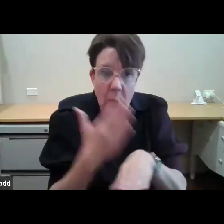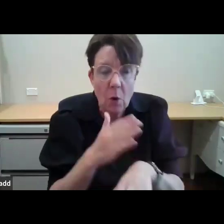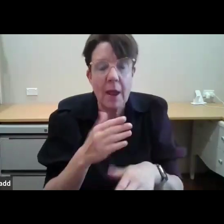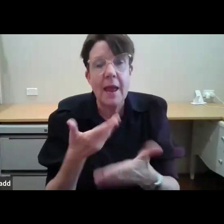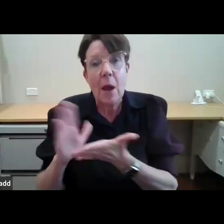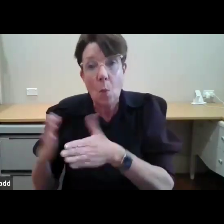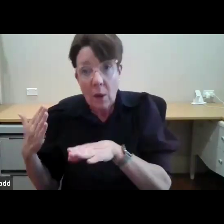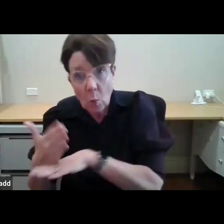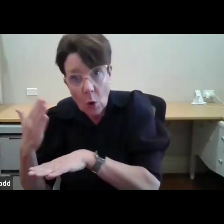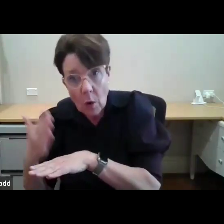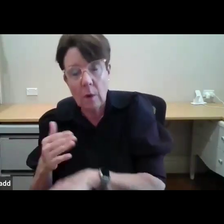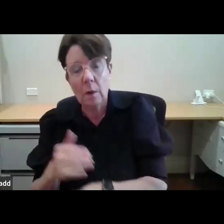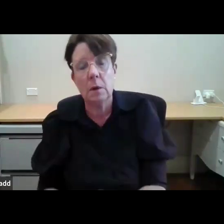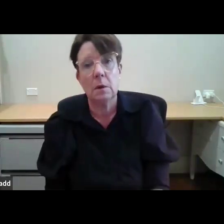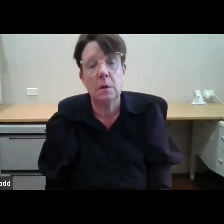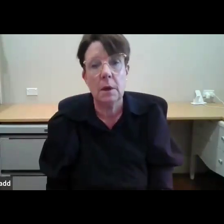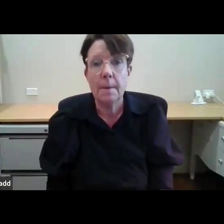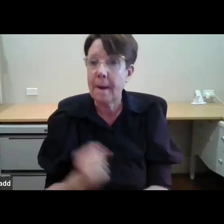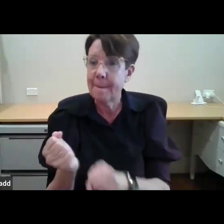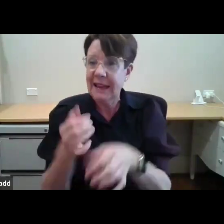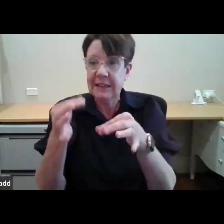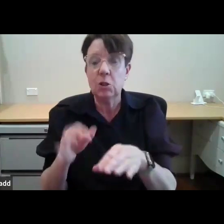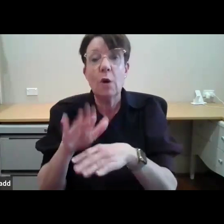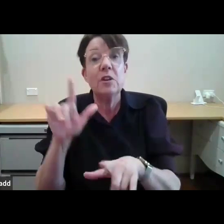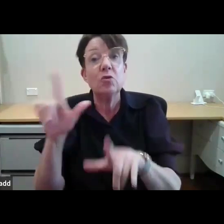and the opportunity of holding a discussion like this